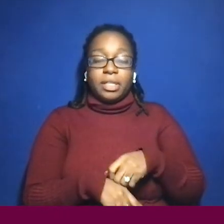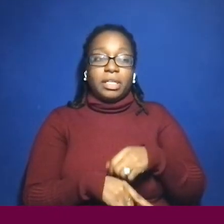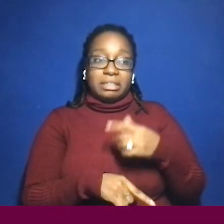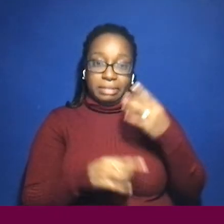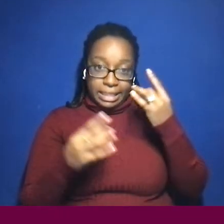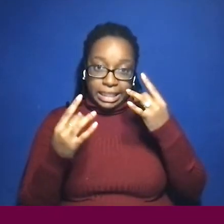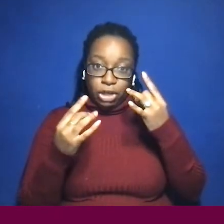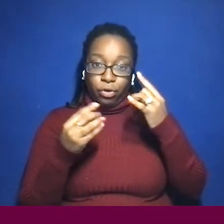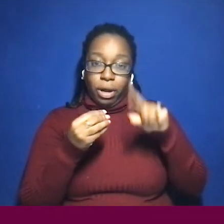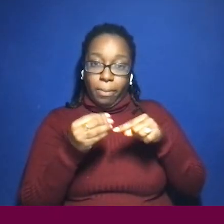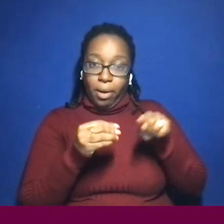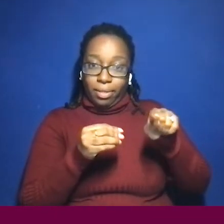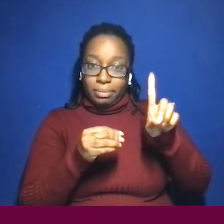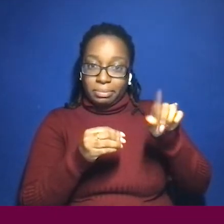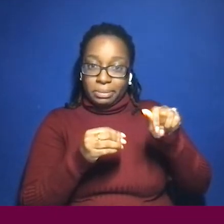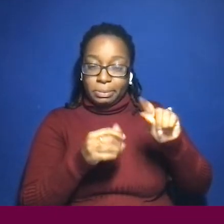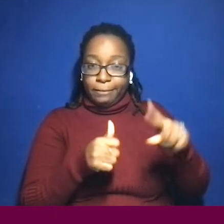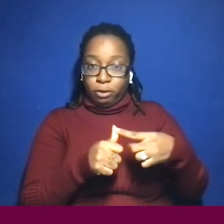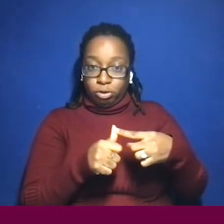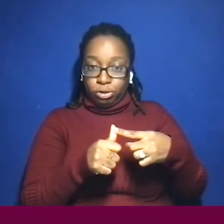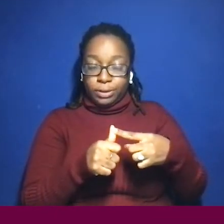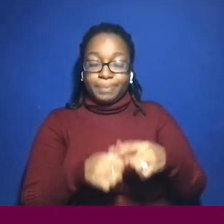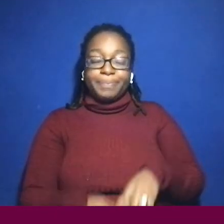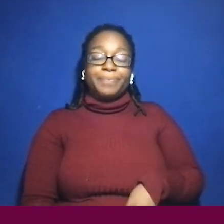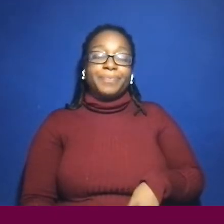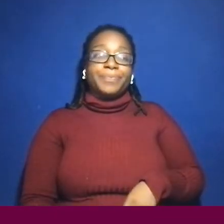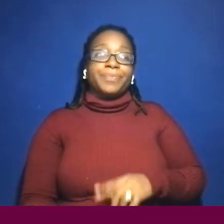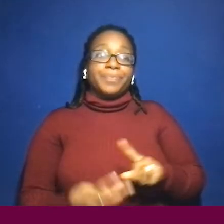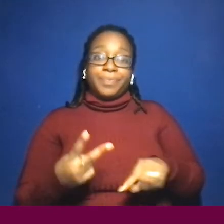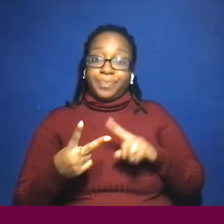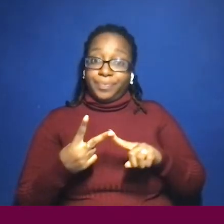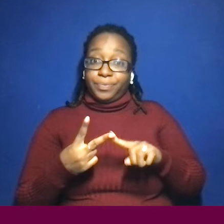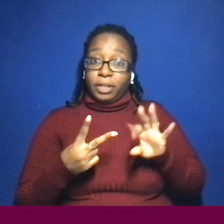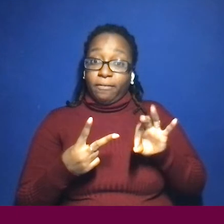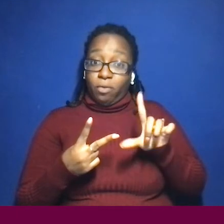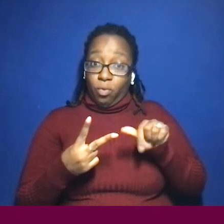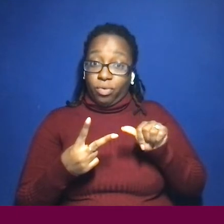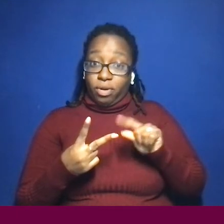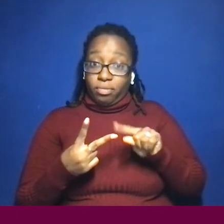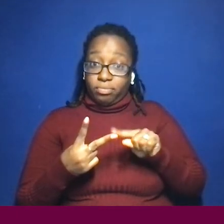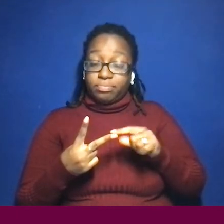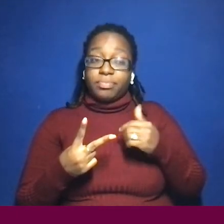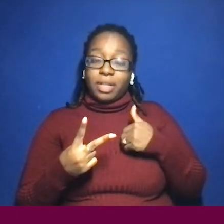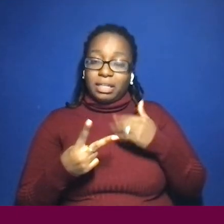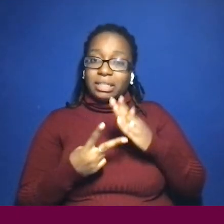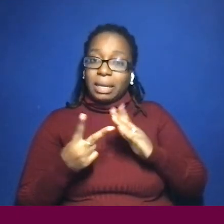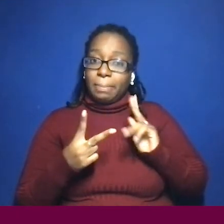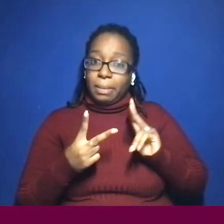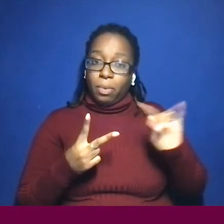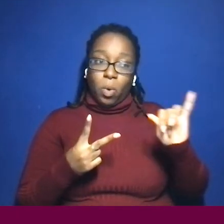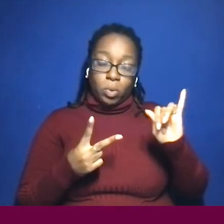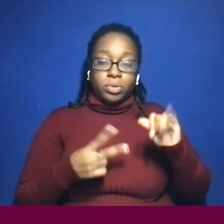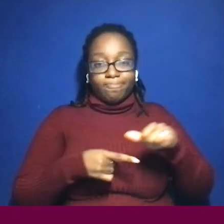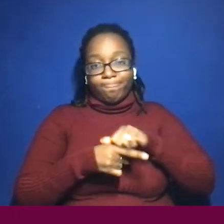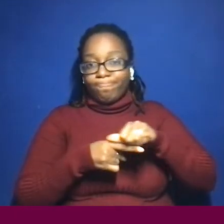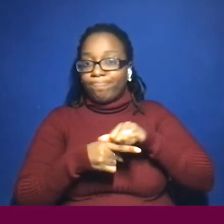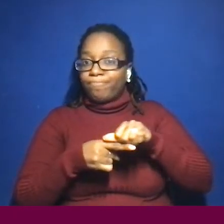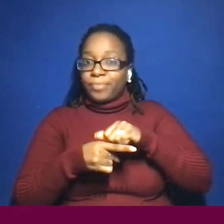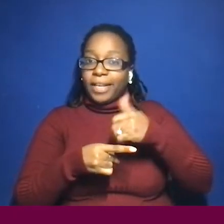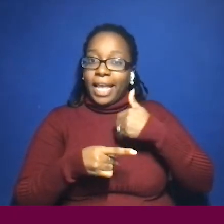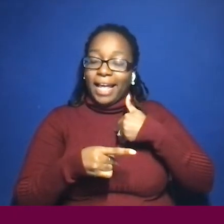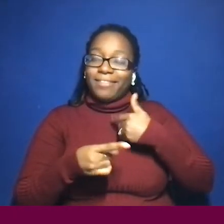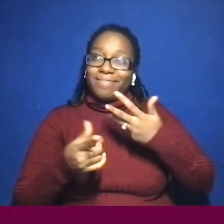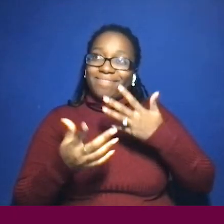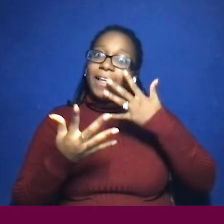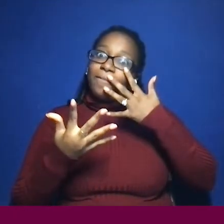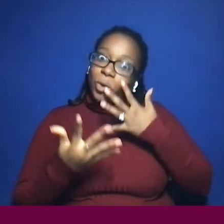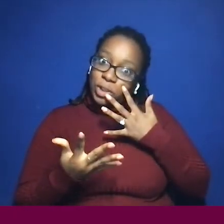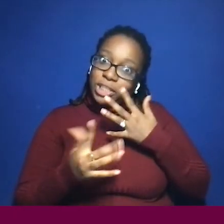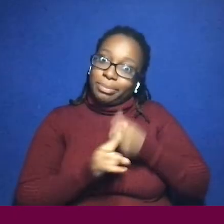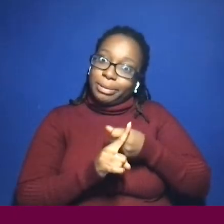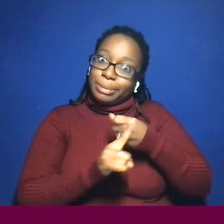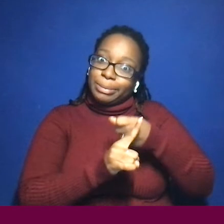And then in Florida, folks who've also had lots of practice, unfortunately, they as well